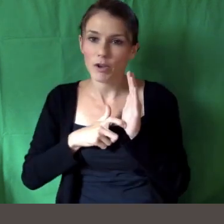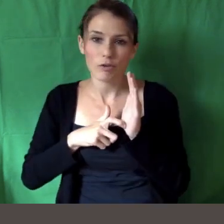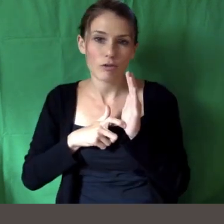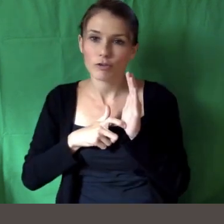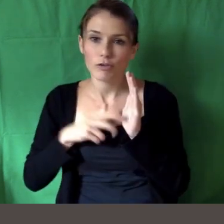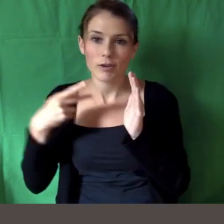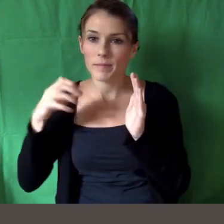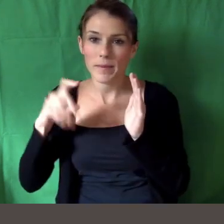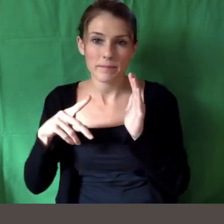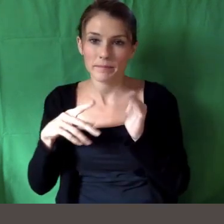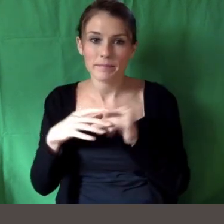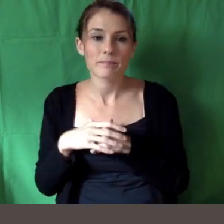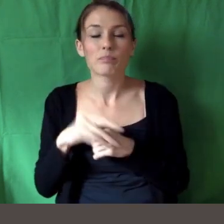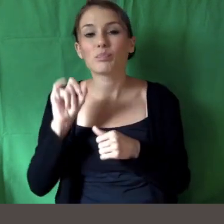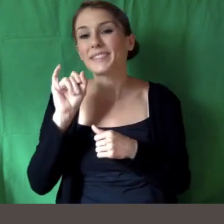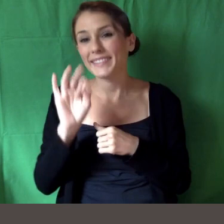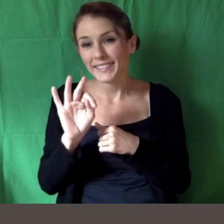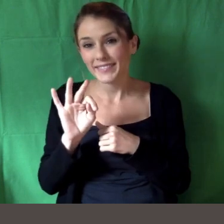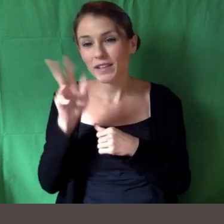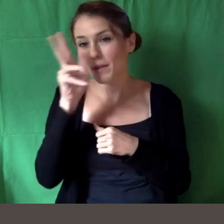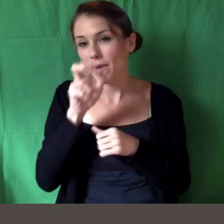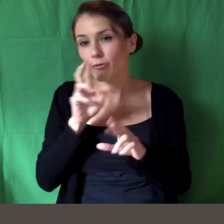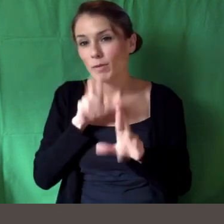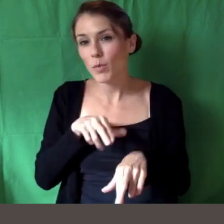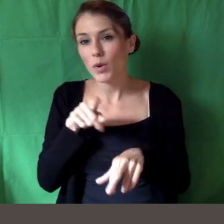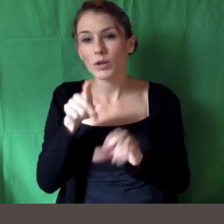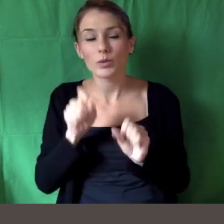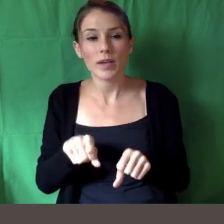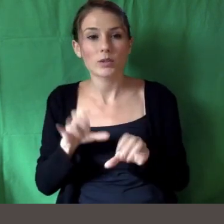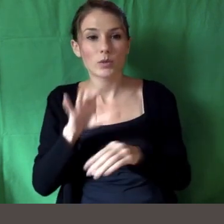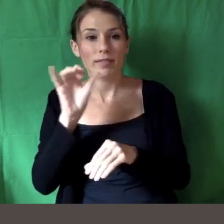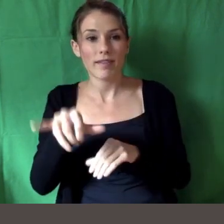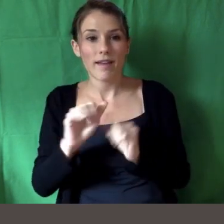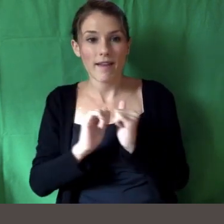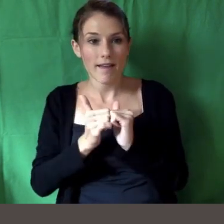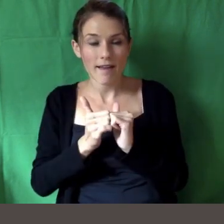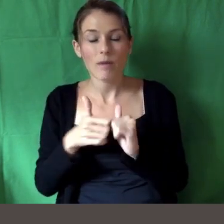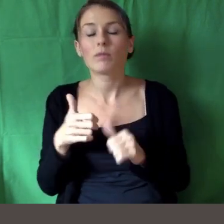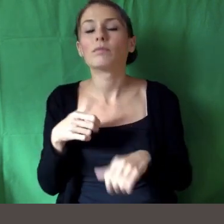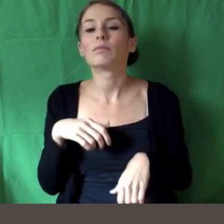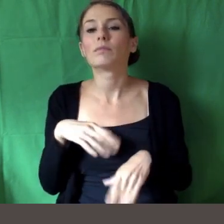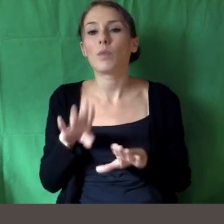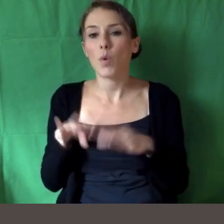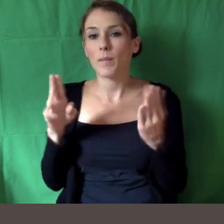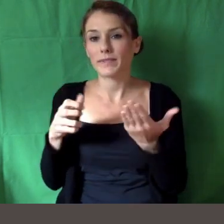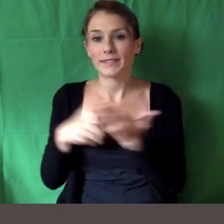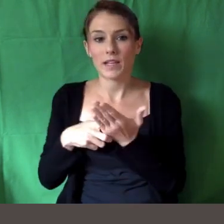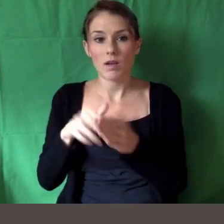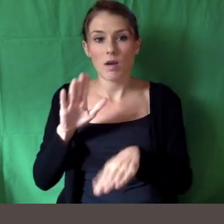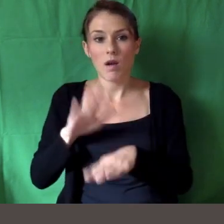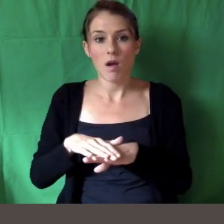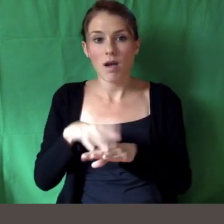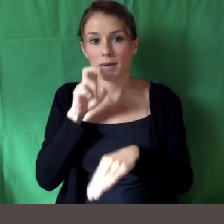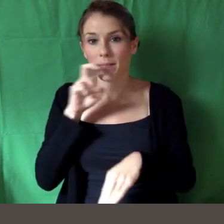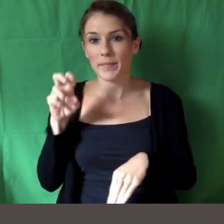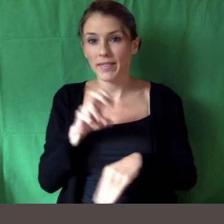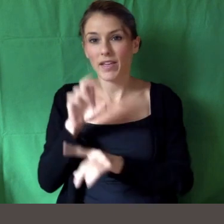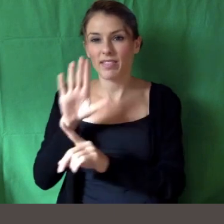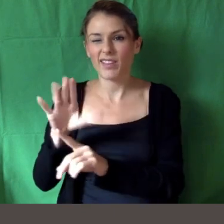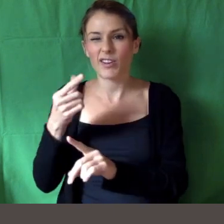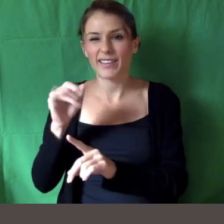So if you have bug reports, you can do that by open a ticket on the CPython GitHub repository.